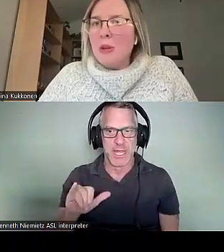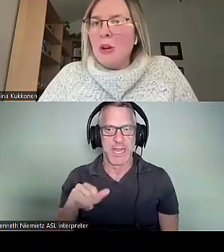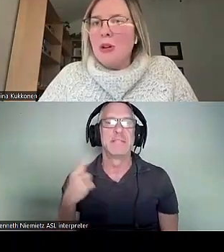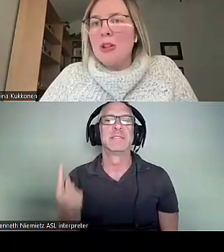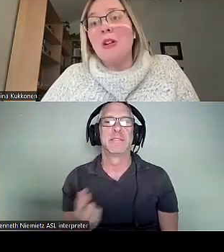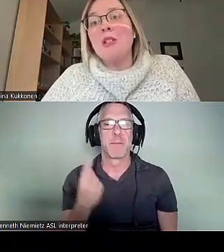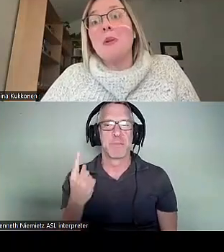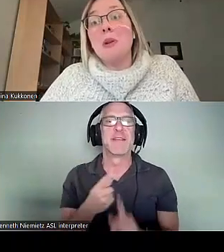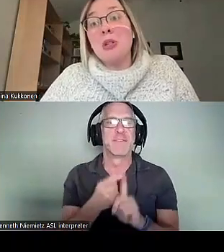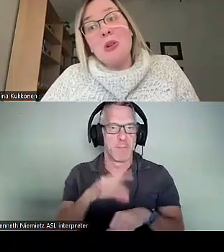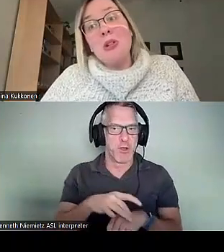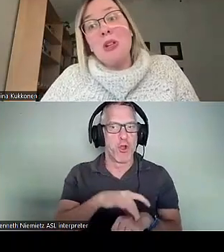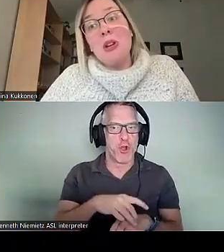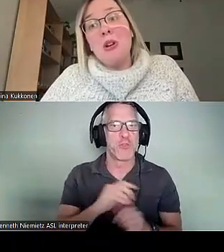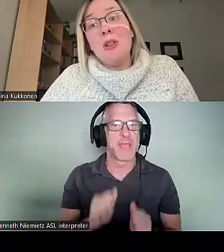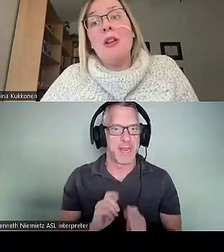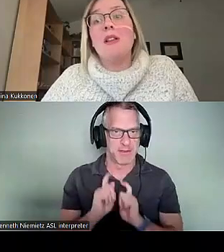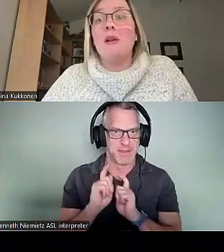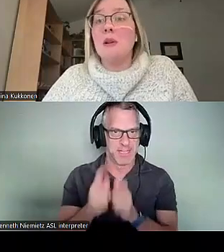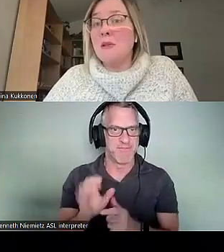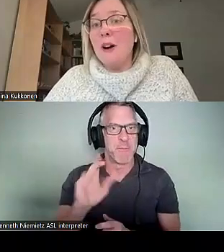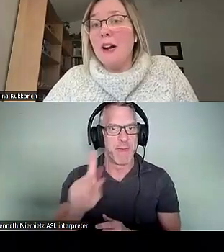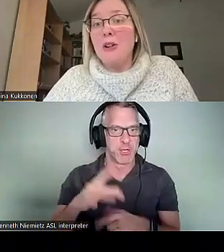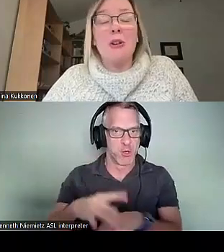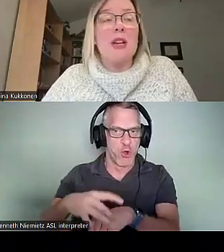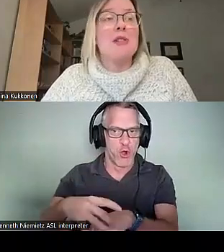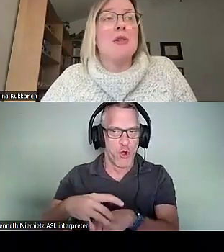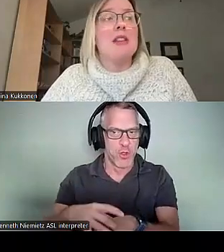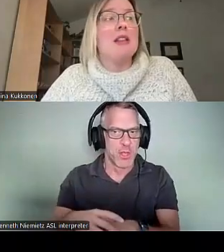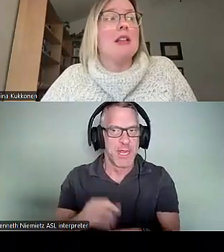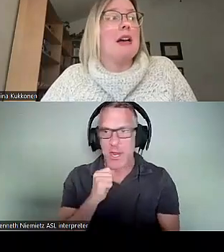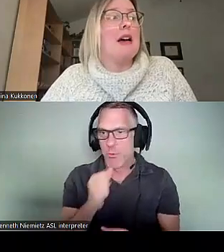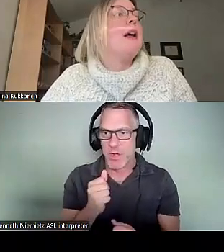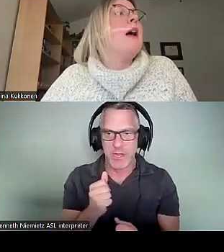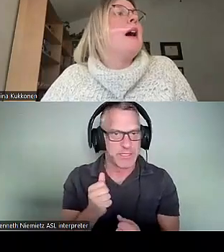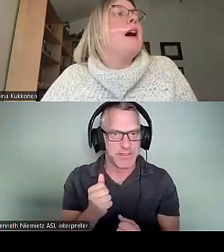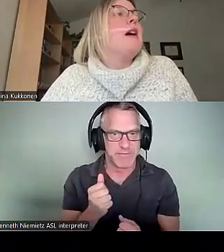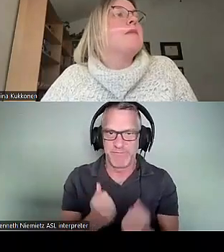from the earth can also be returned to the earth. It wasn't fired or glazed or anything like that.